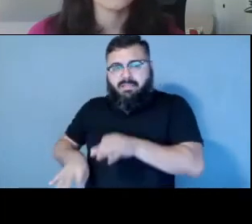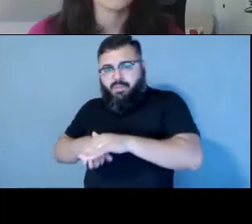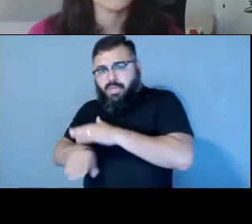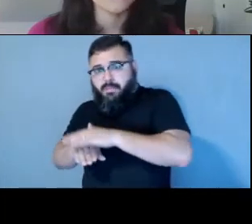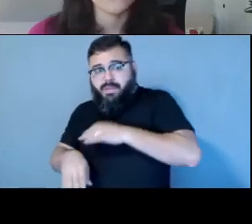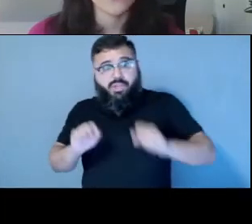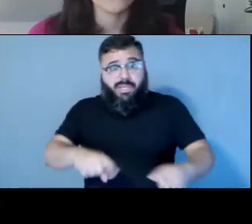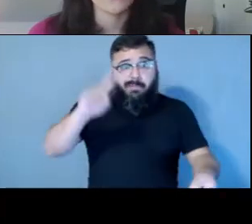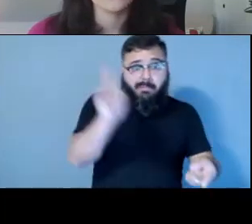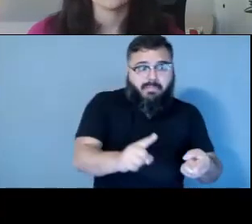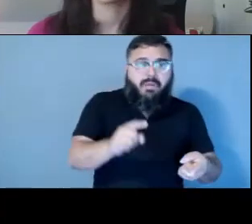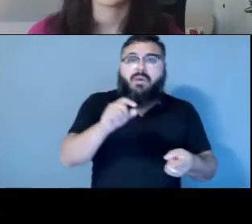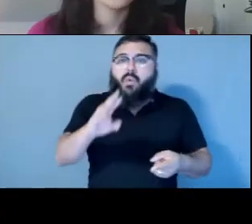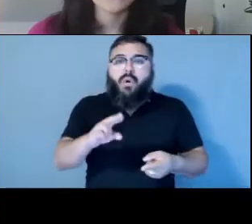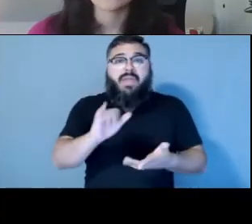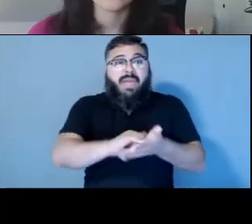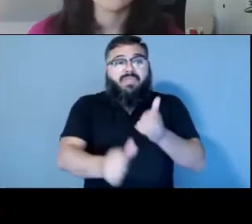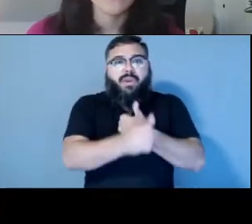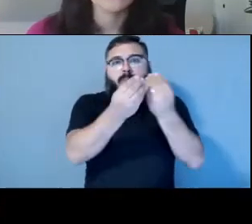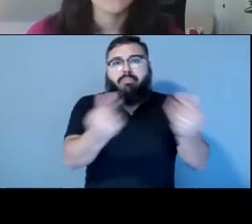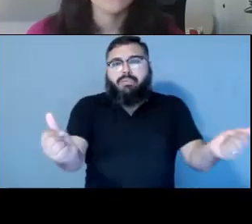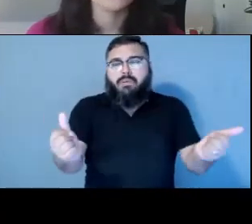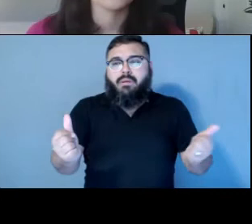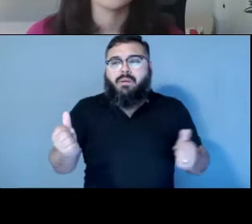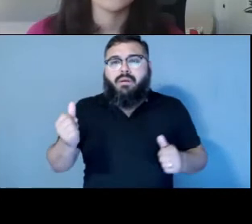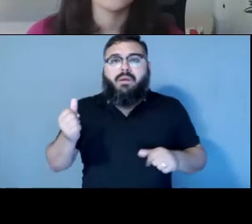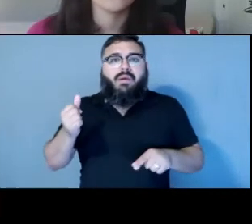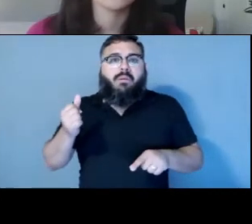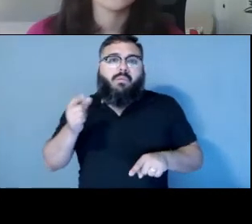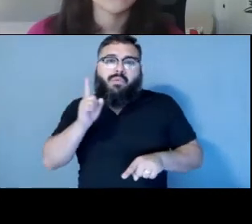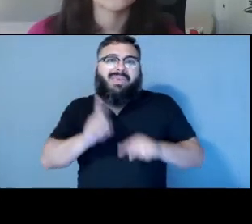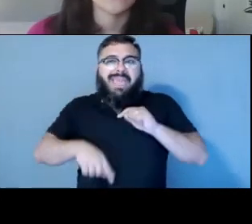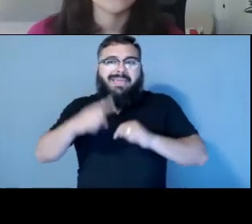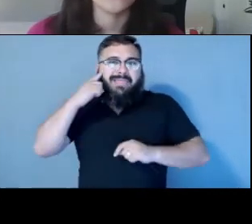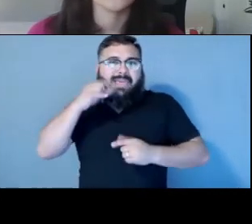or eliminate that threat, then we can't think of that person being employed as a direct threat anymore.